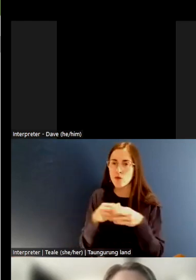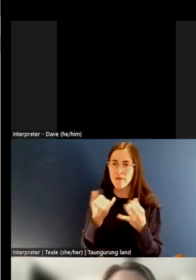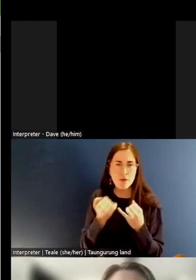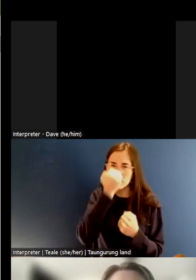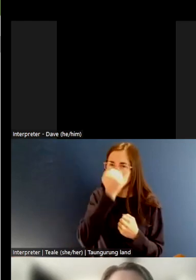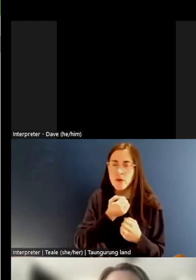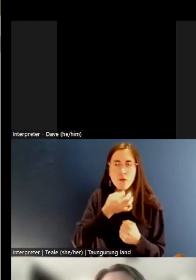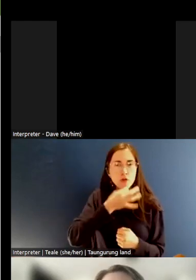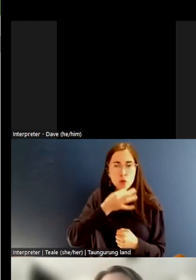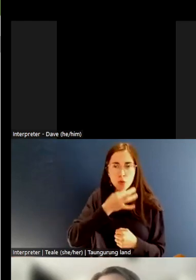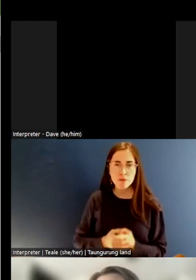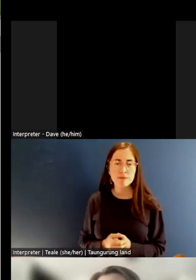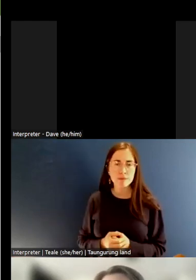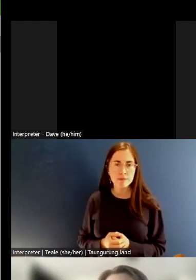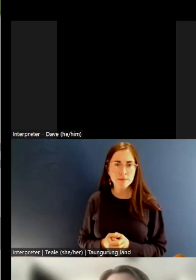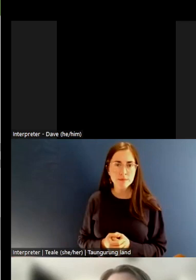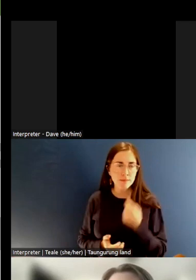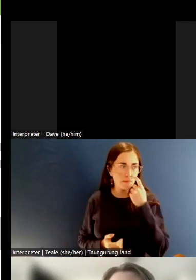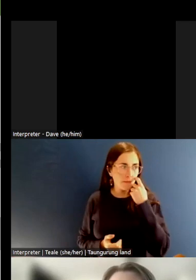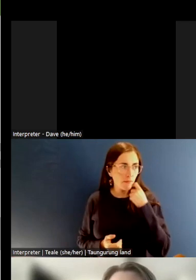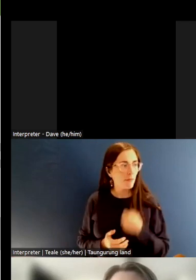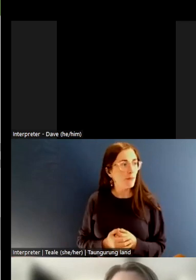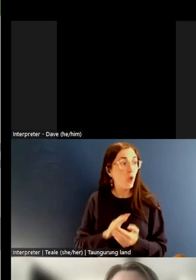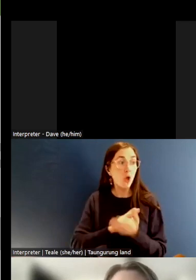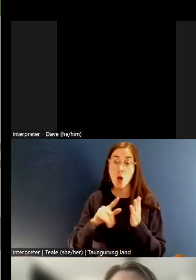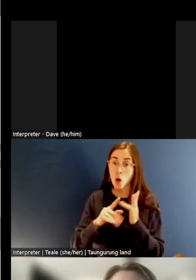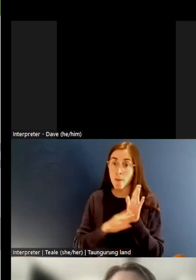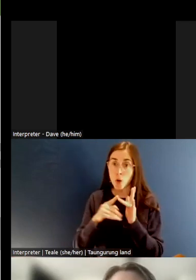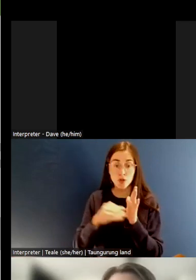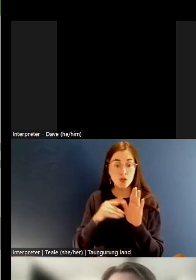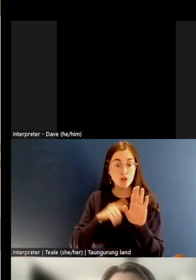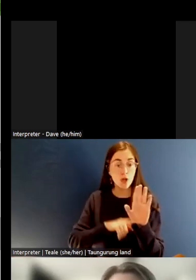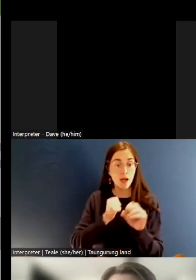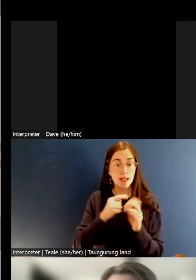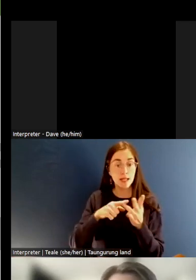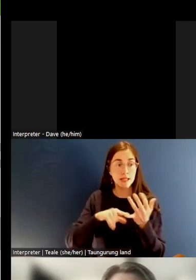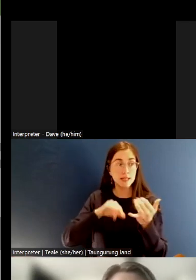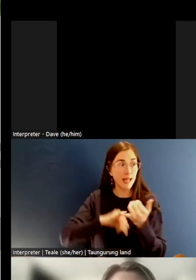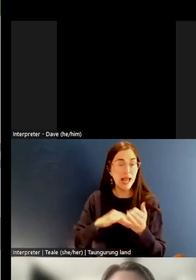But when we are looking at the homozygous group, there were 45 in that group,